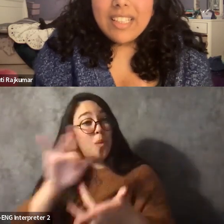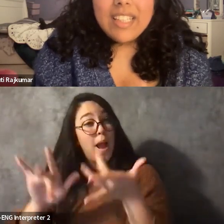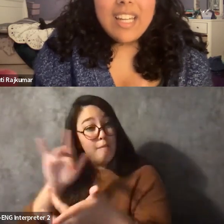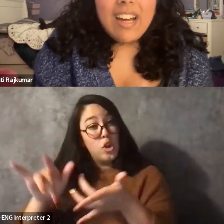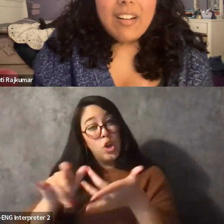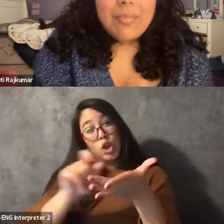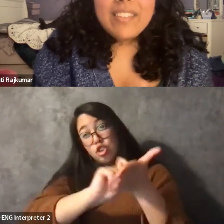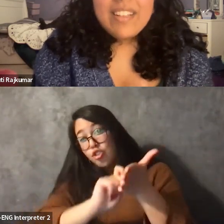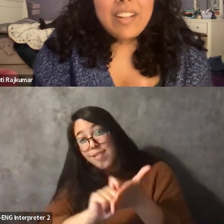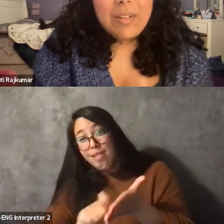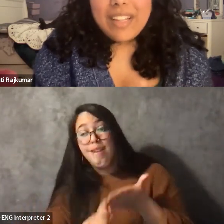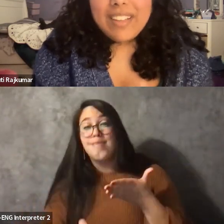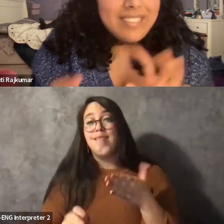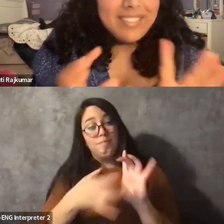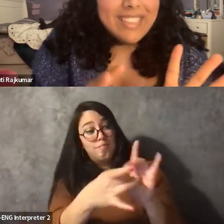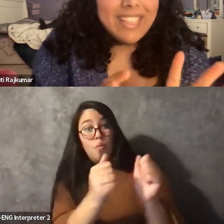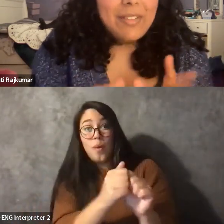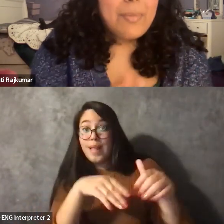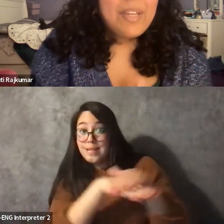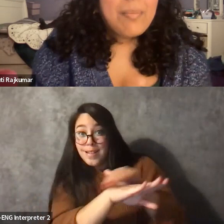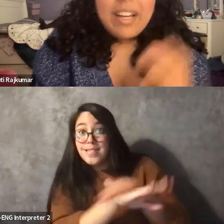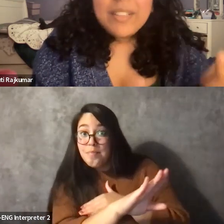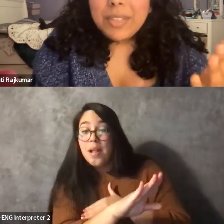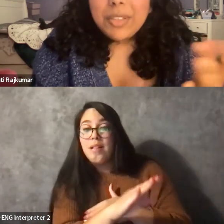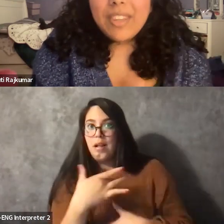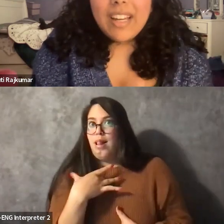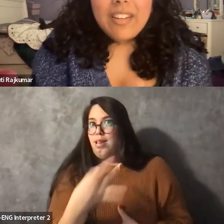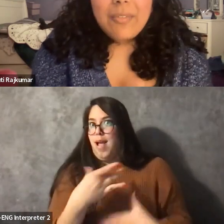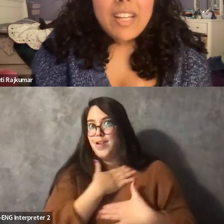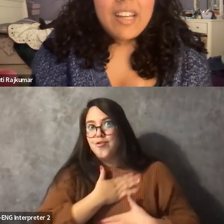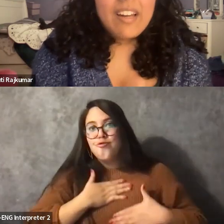within it. That didn't end up like sticking for me, but I do enjoy that kind of writing.